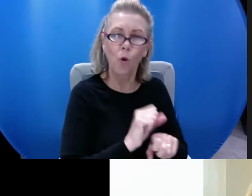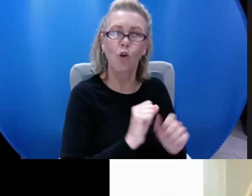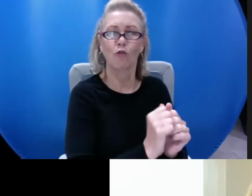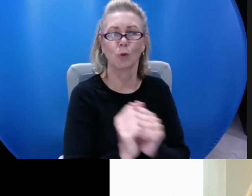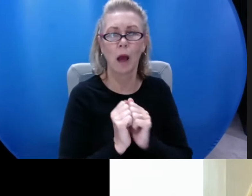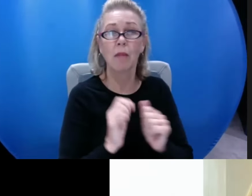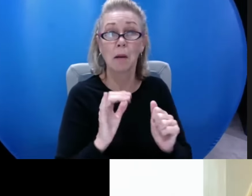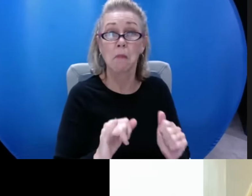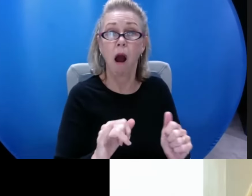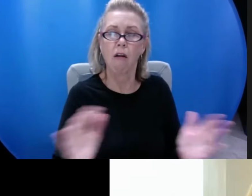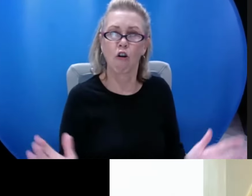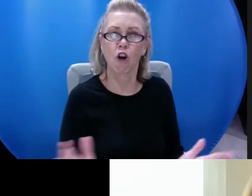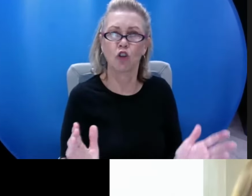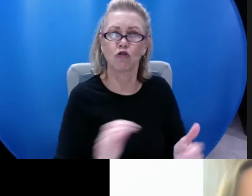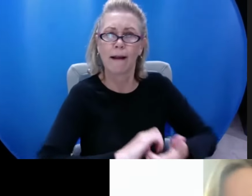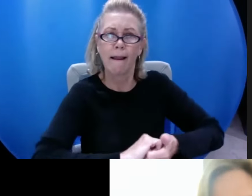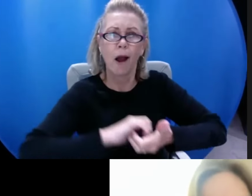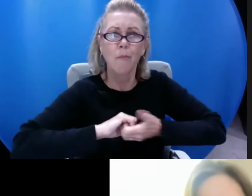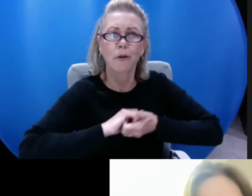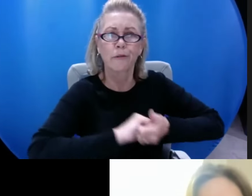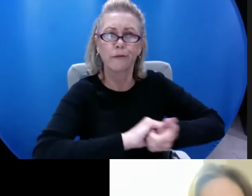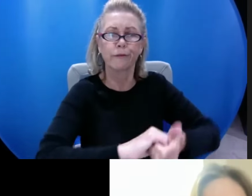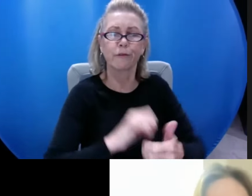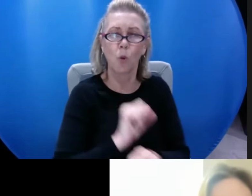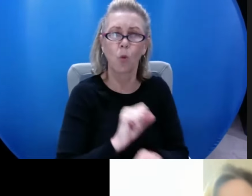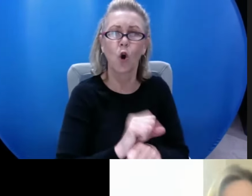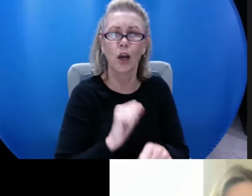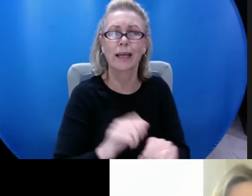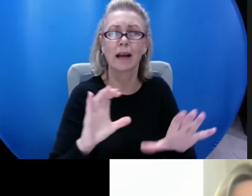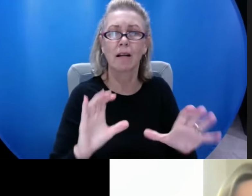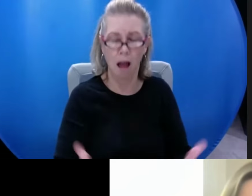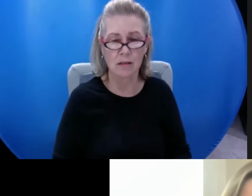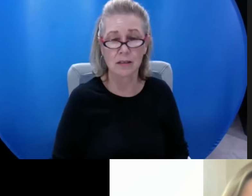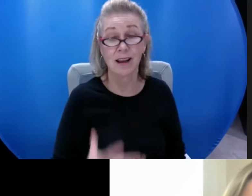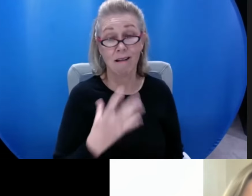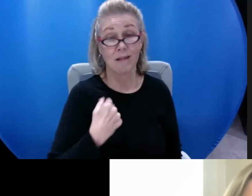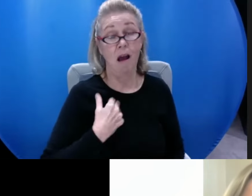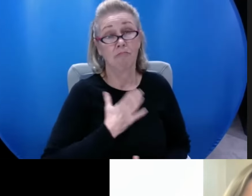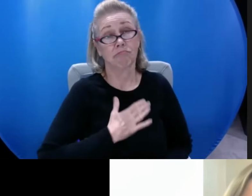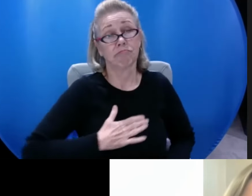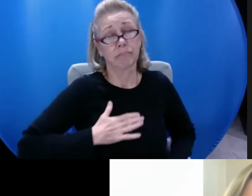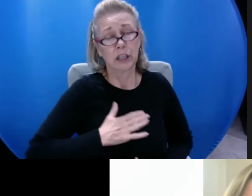work in her class. And, also, I appreciate the way that she internalizes some of the things